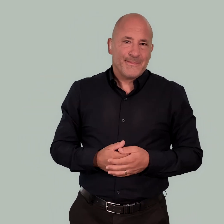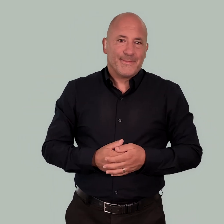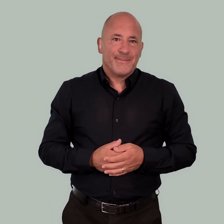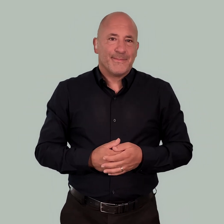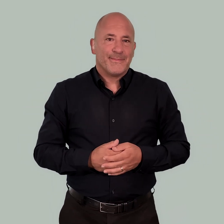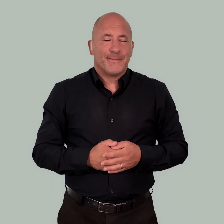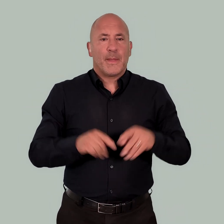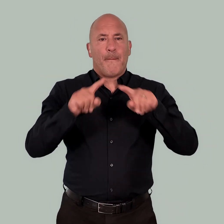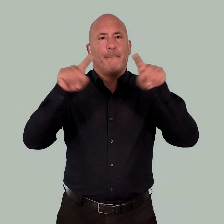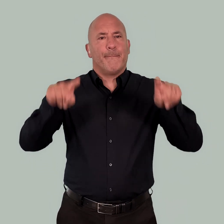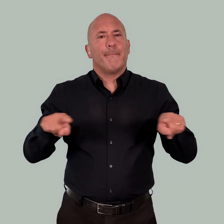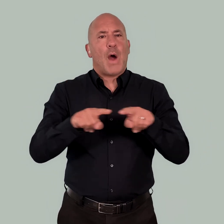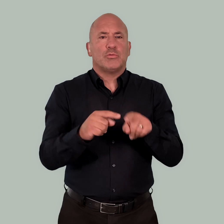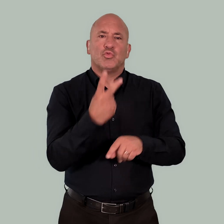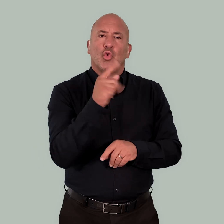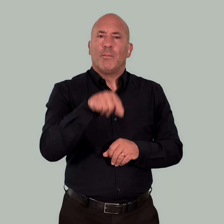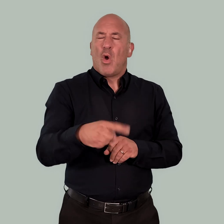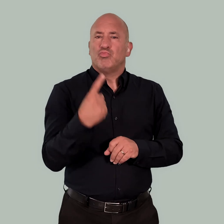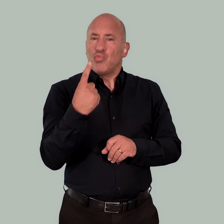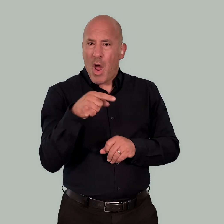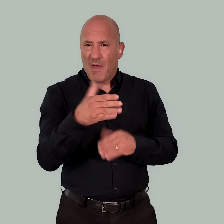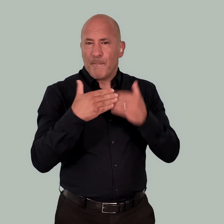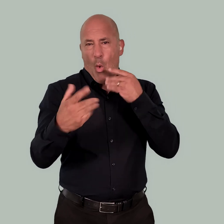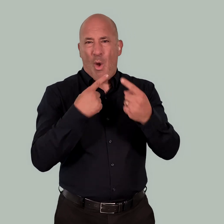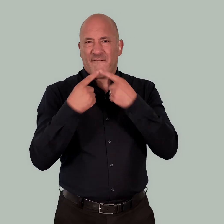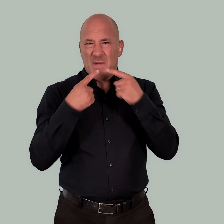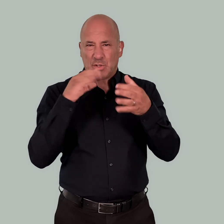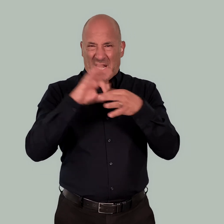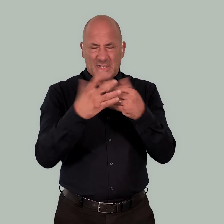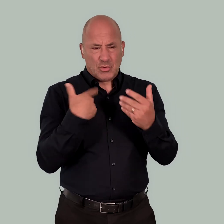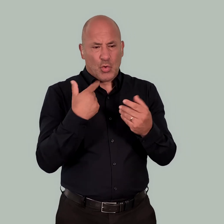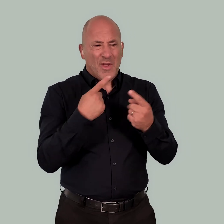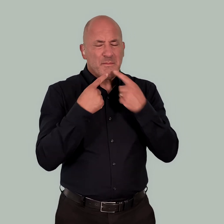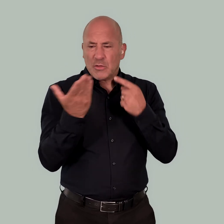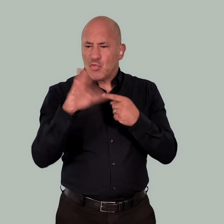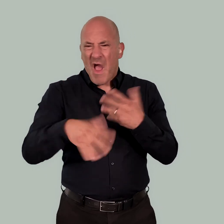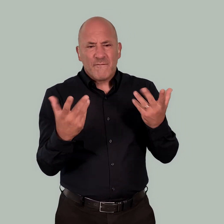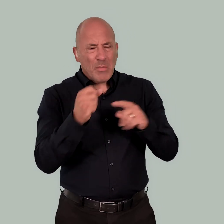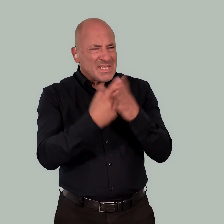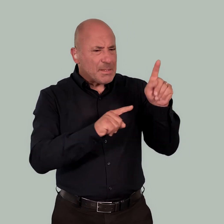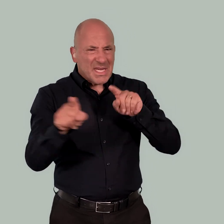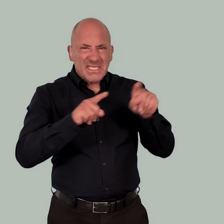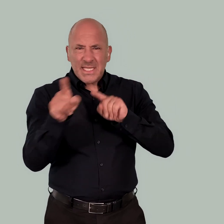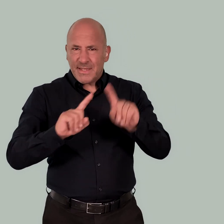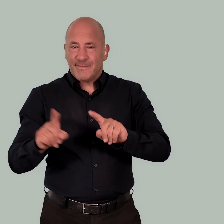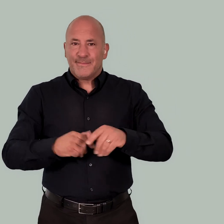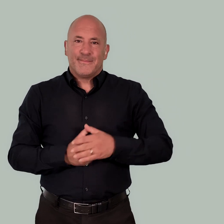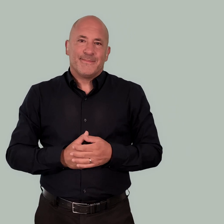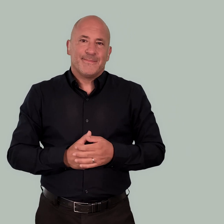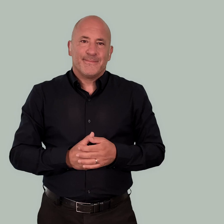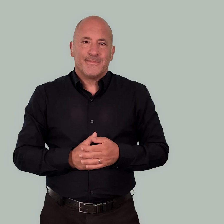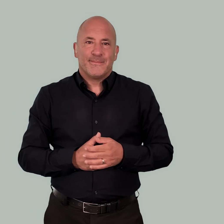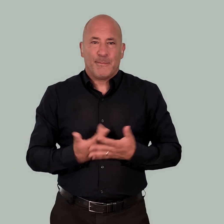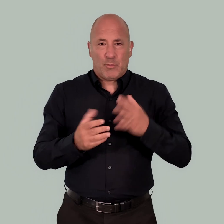Box 2.1 provides more information on the different sources.